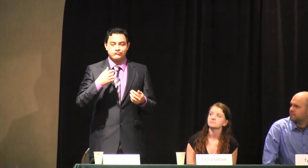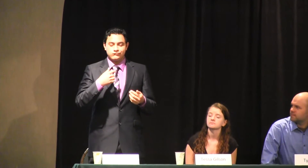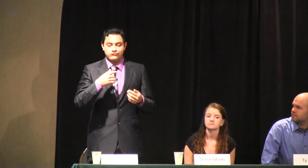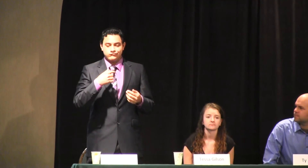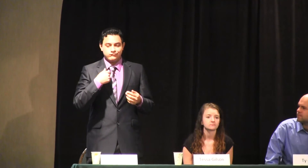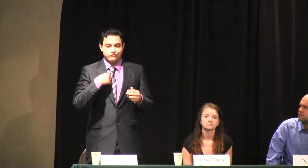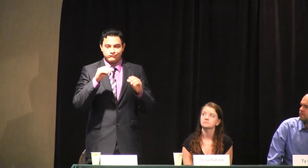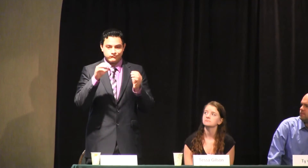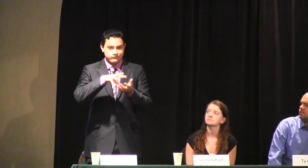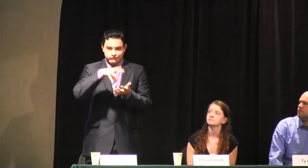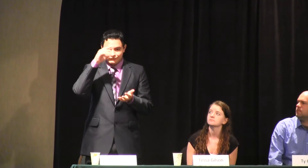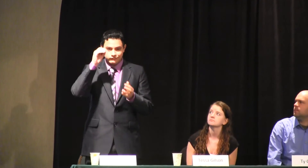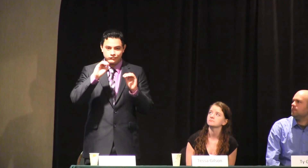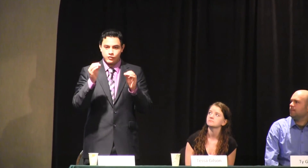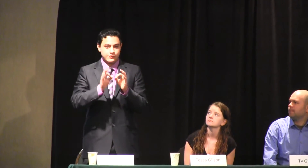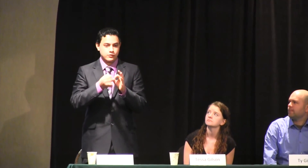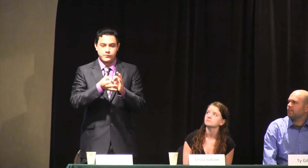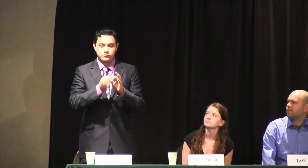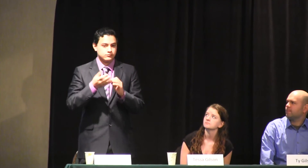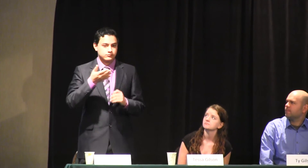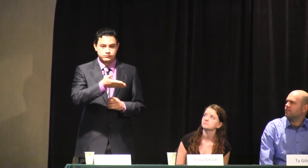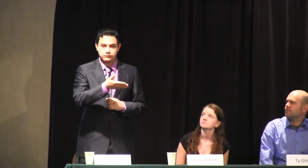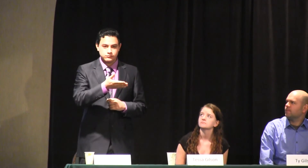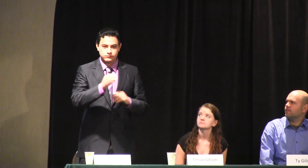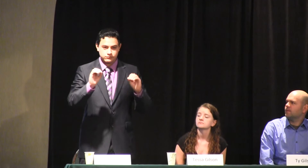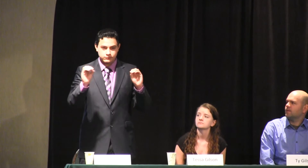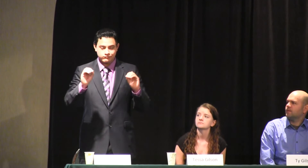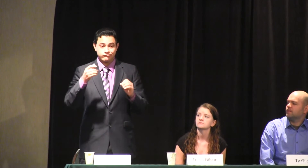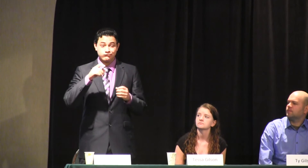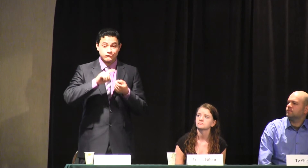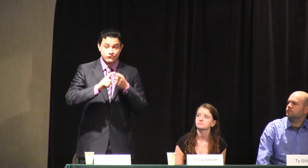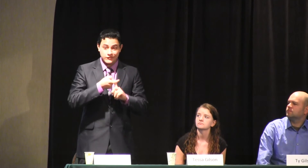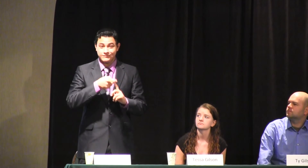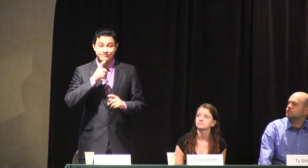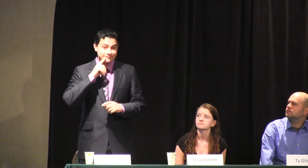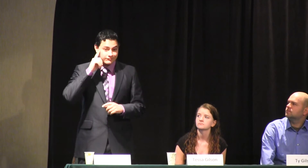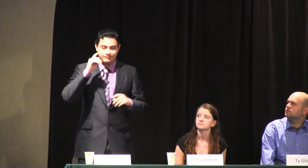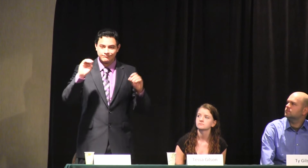I was first in school there and, you know, I didn't really learn much. There weren't interpreters there.